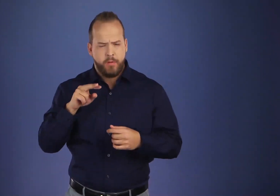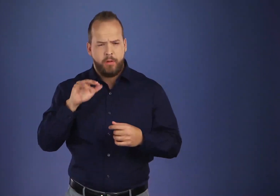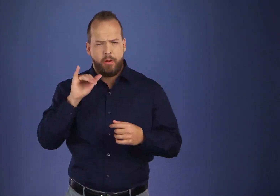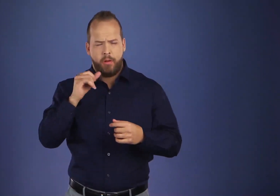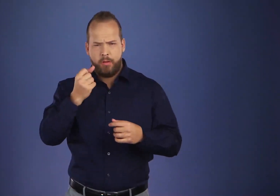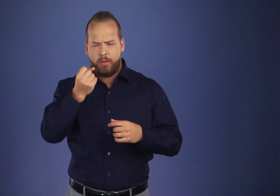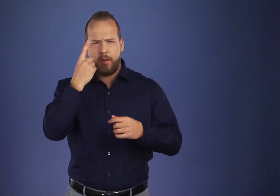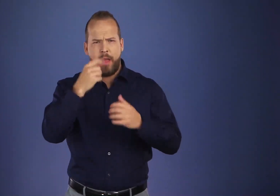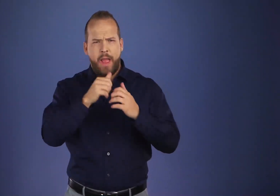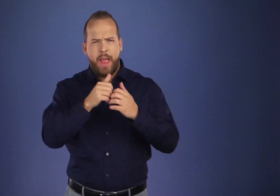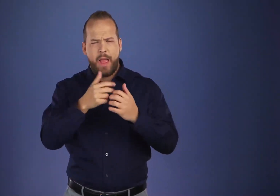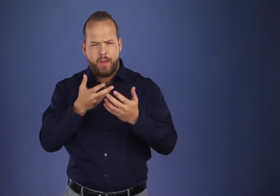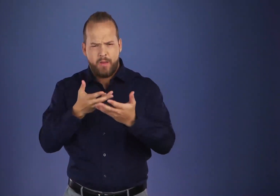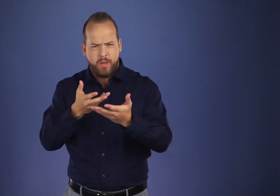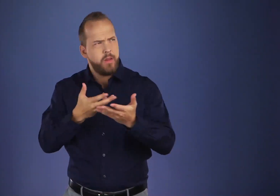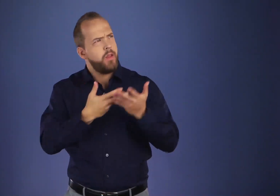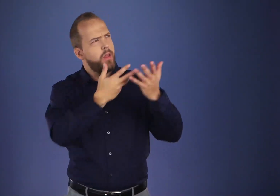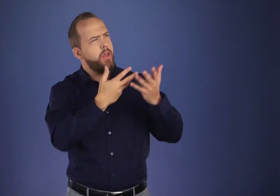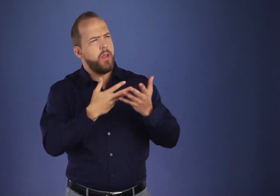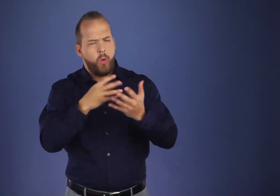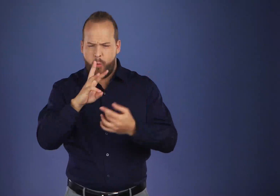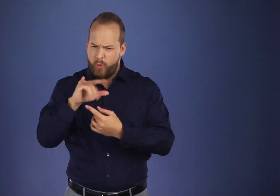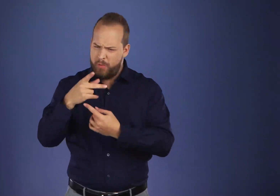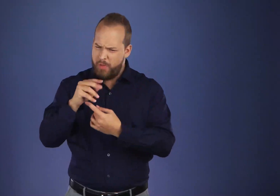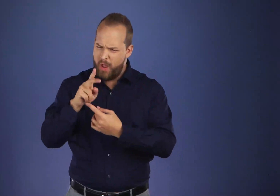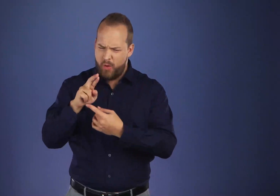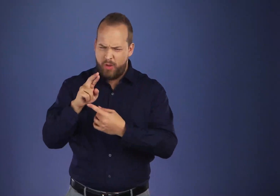Once we have come into agreement with these ideas,